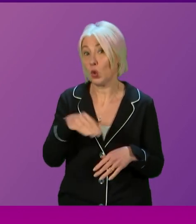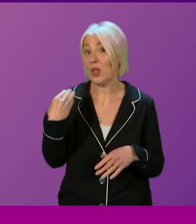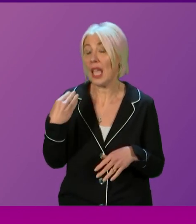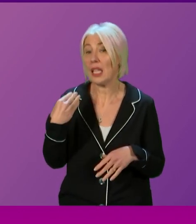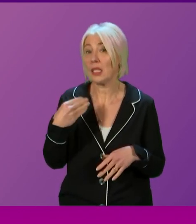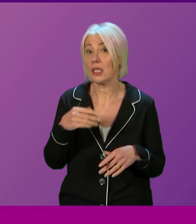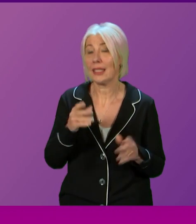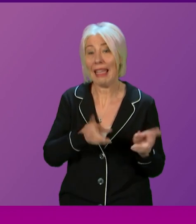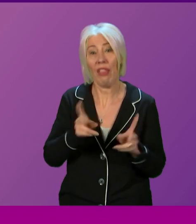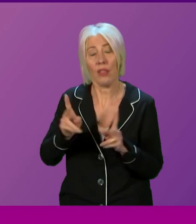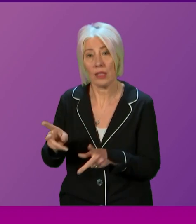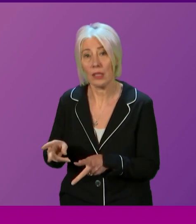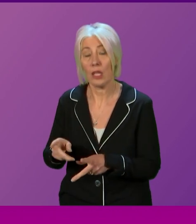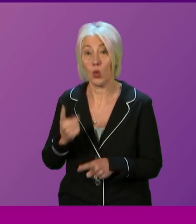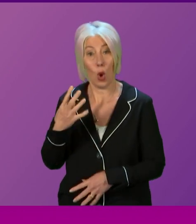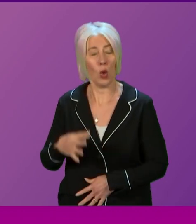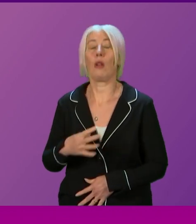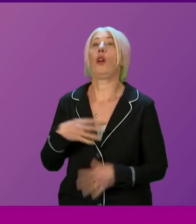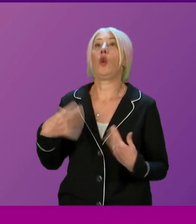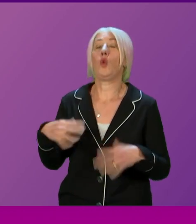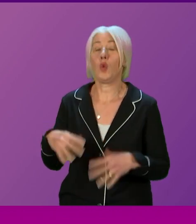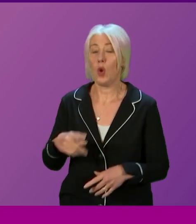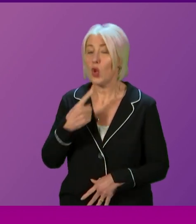However, we can fix this, so I ask the First Minister do the following: first, reverse